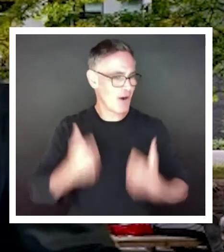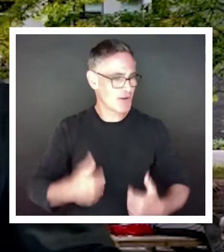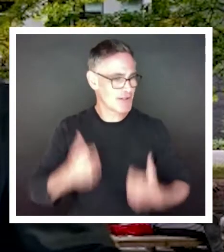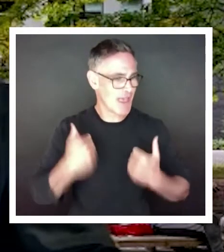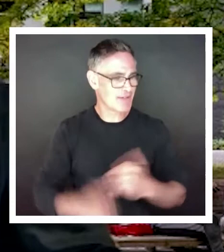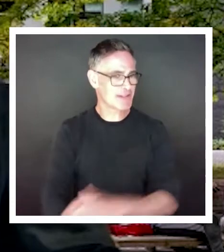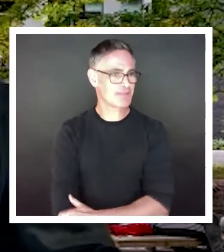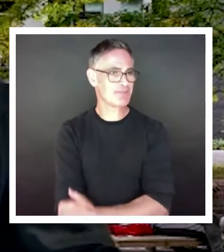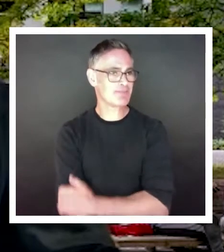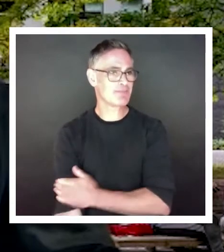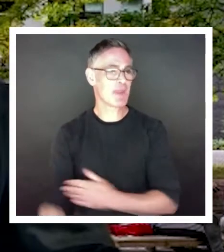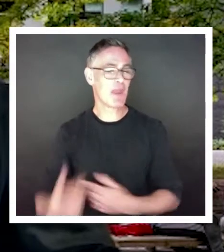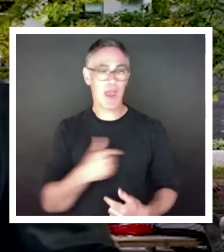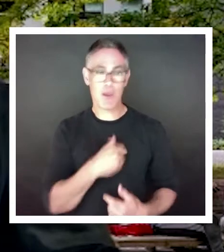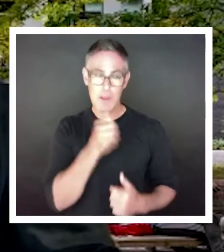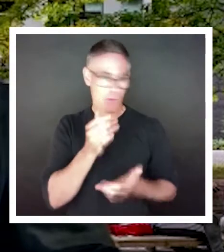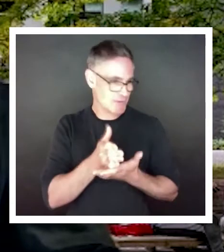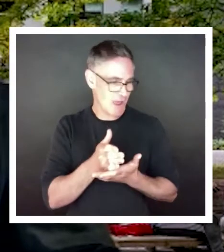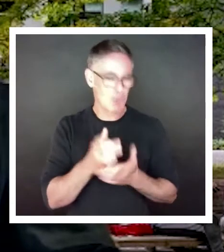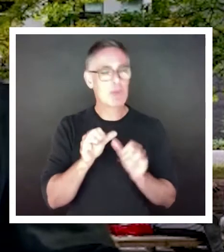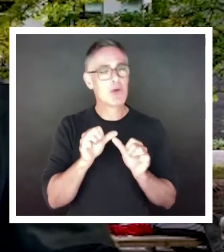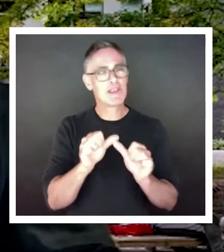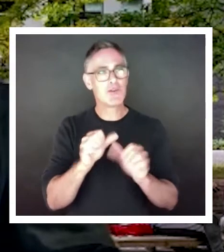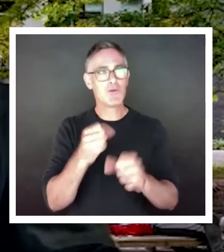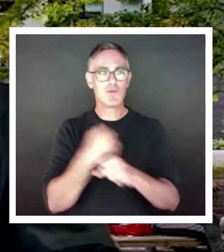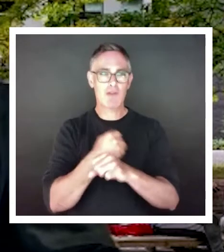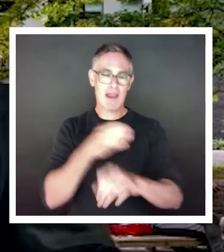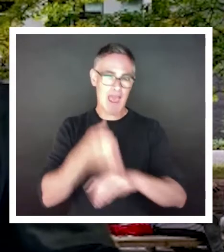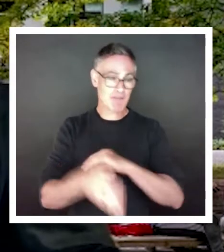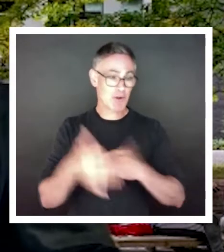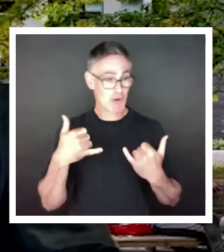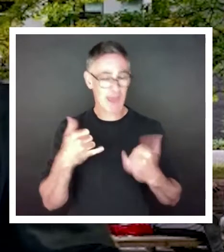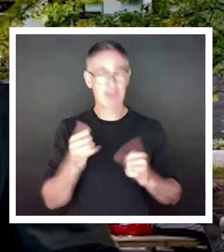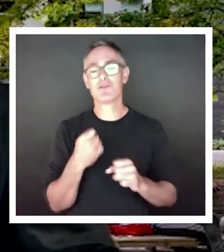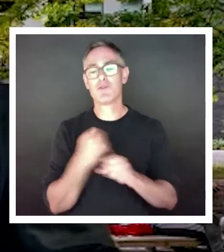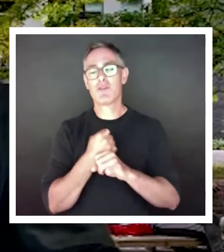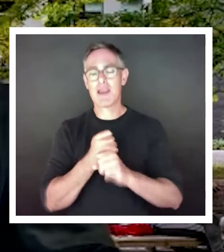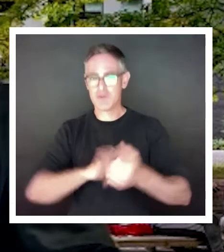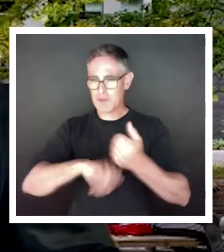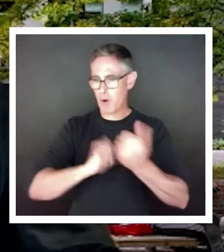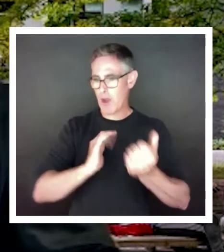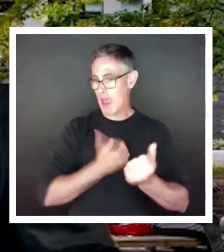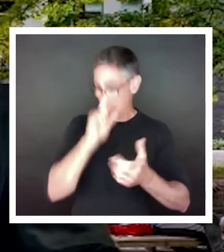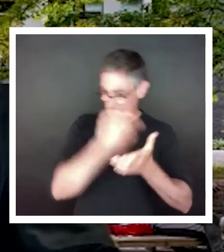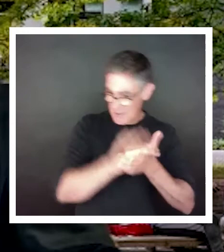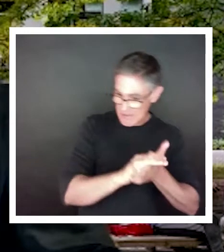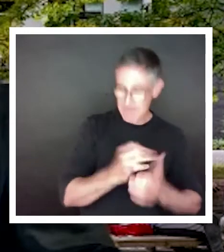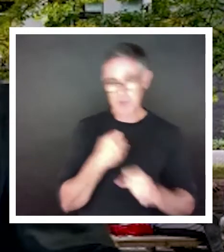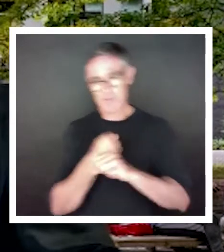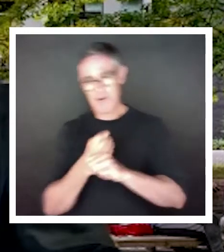We will still be fighting on after the state, fighting for our beliefs, fighting for our passion.